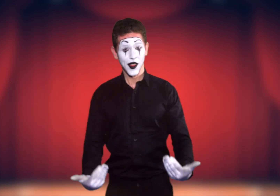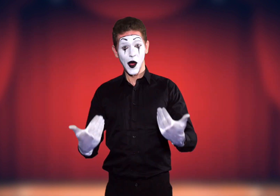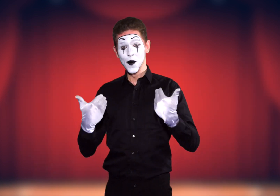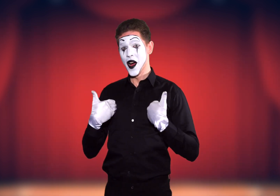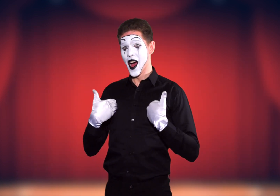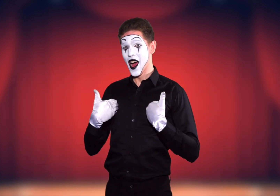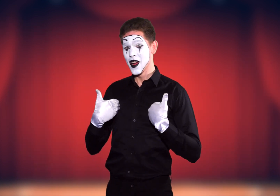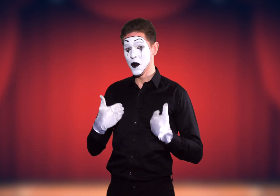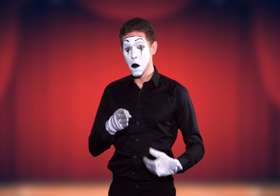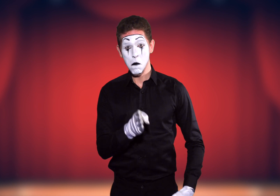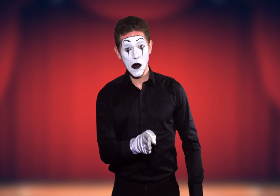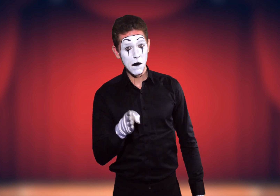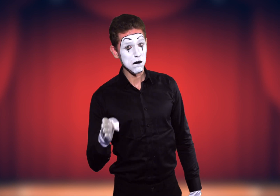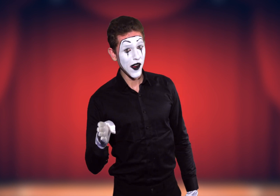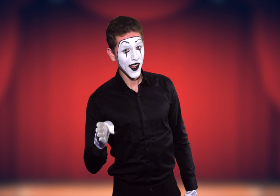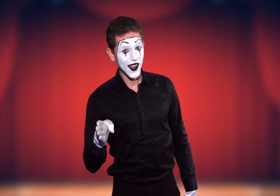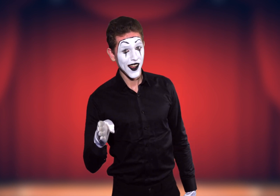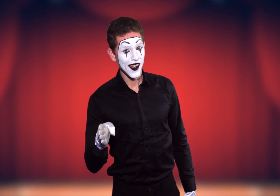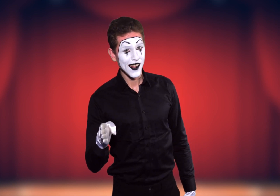Hi! I am Bernard Bragg.